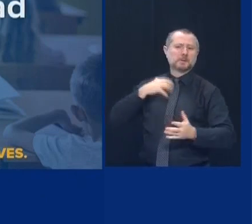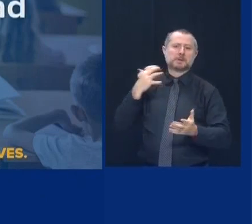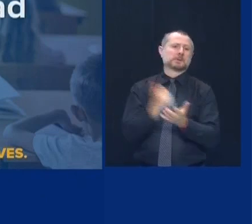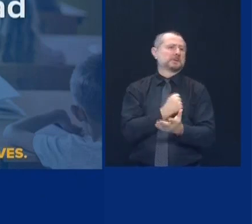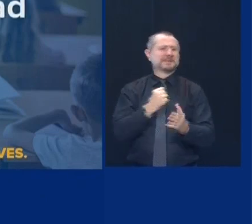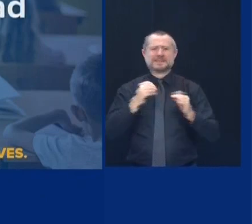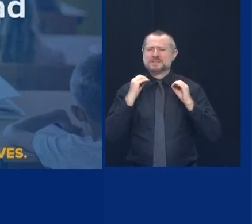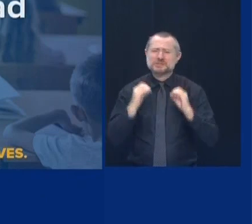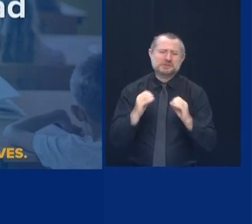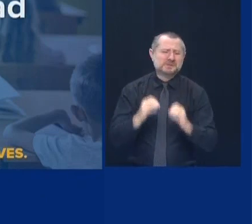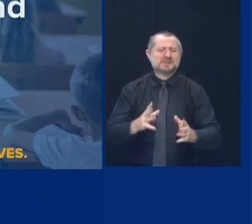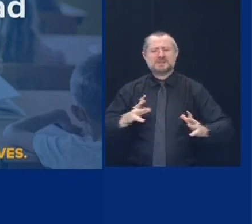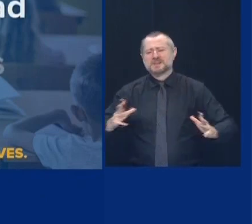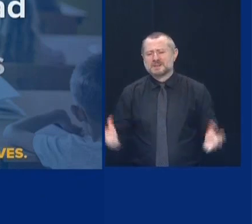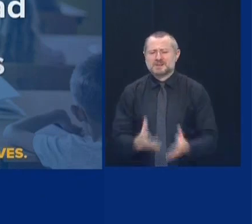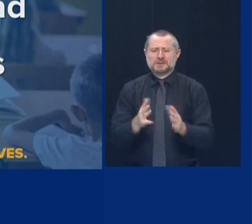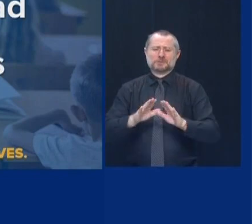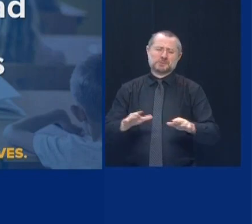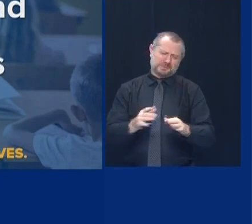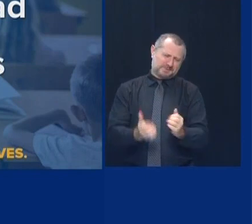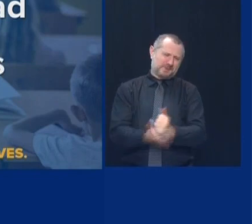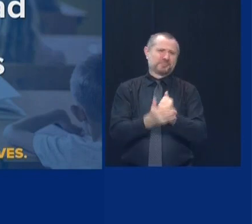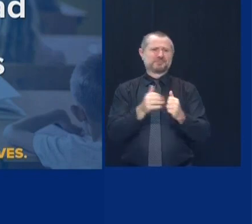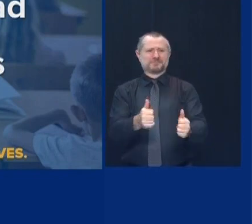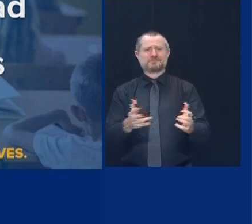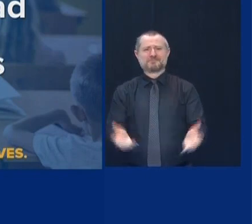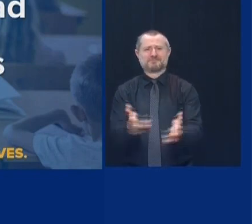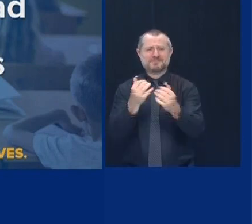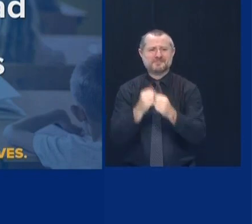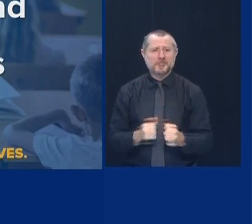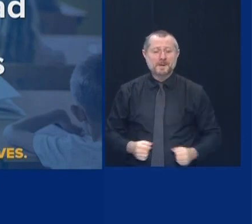IN THE SCHOOL THAN IN THE COMMUNITY. NOT TO MENTION THE CHILD'S